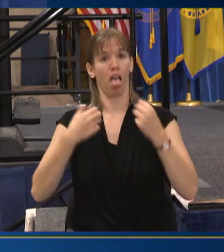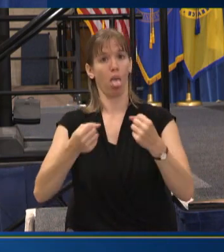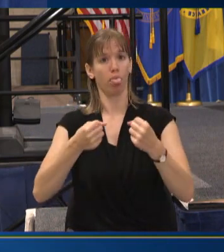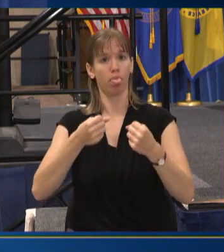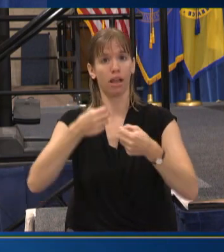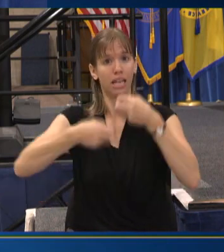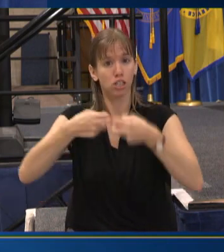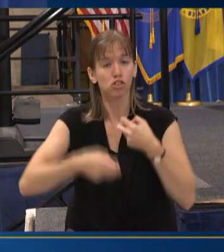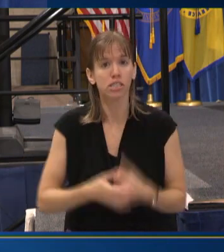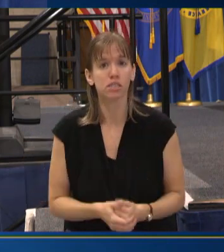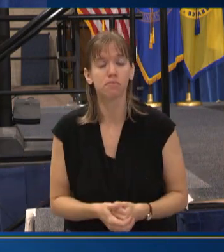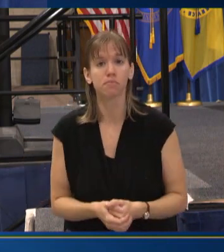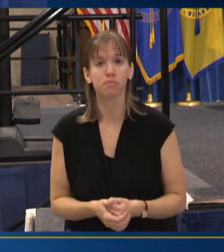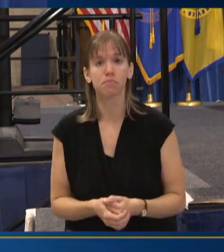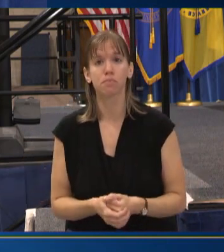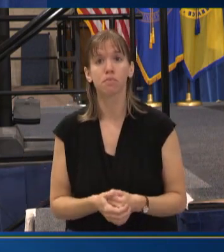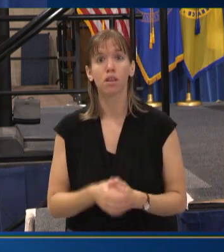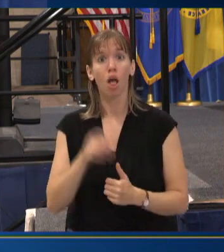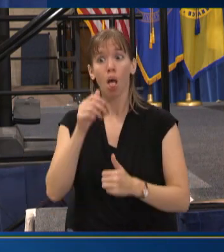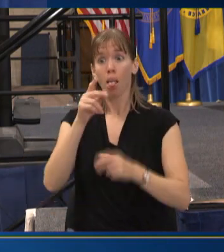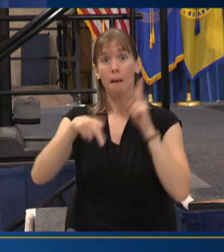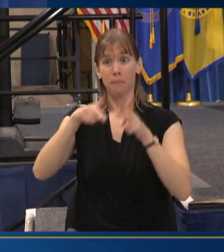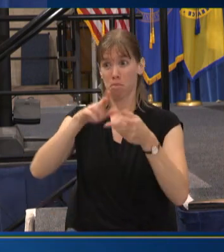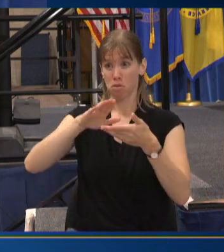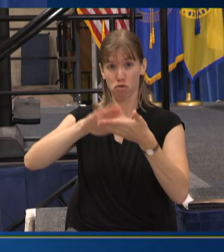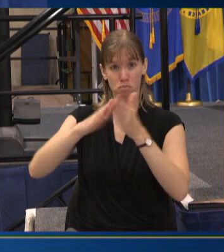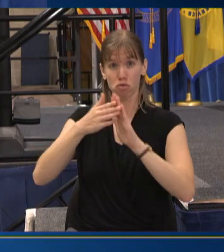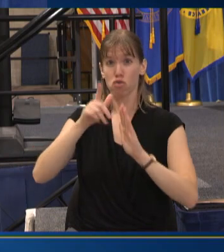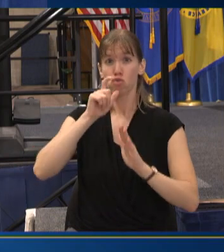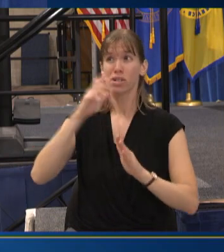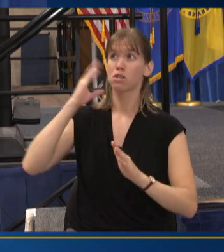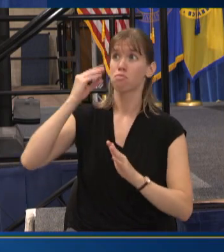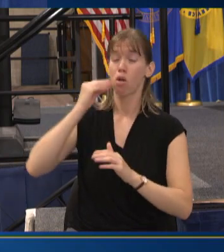The groups bearing the brunt of this are the same that bore the brunt of the